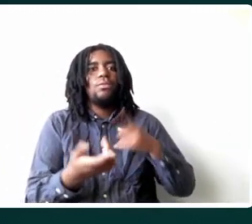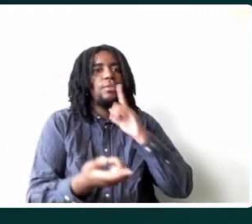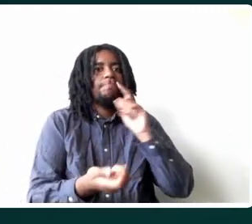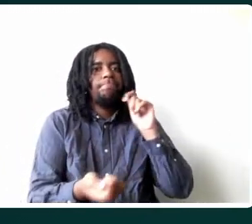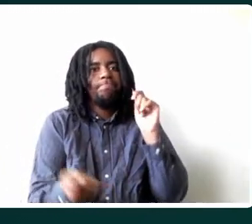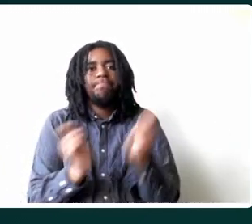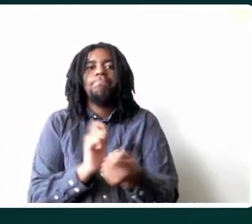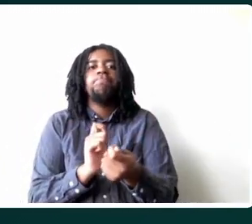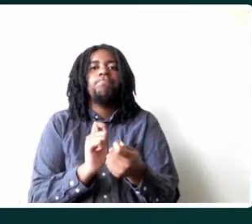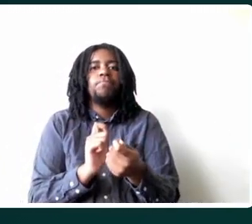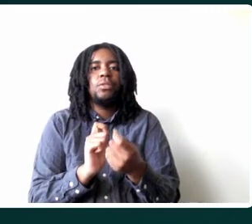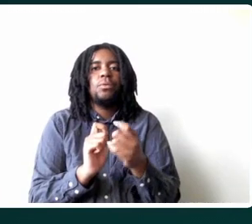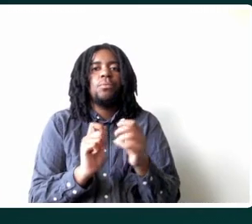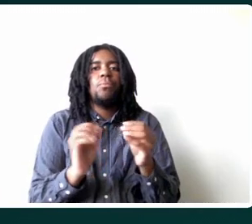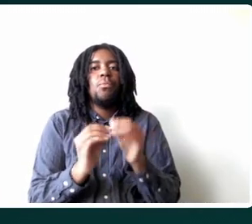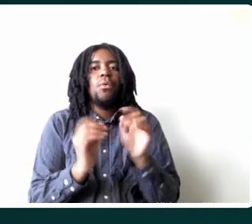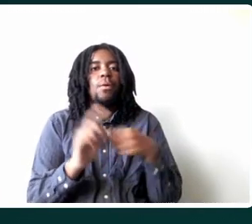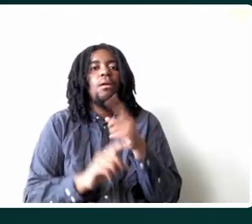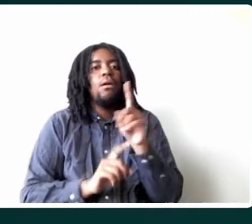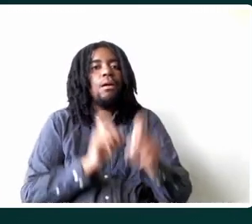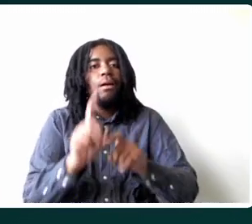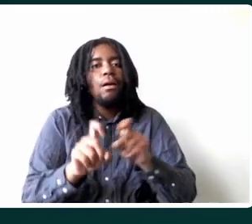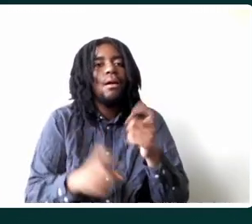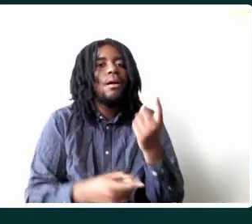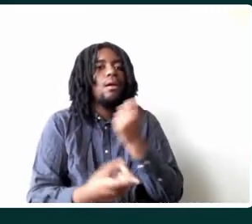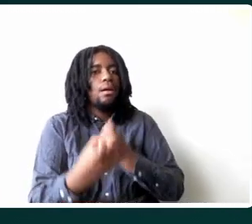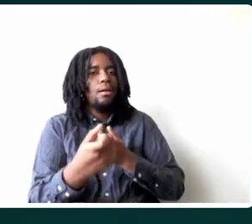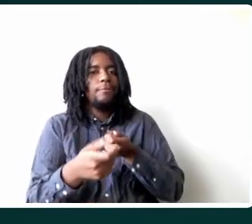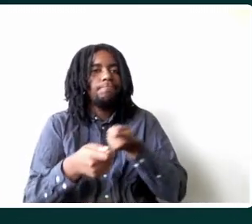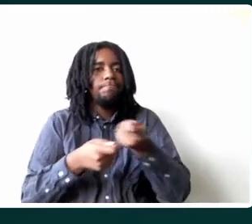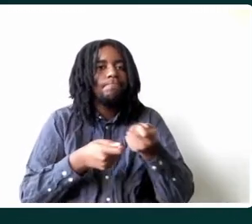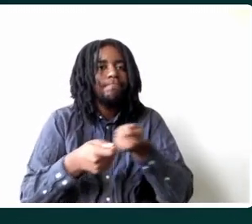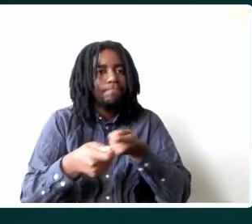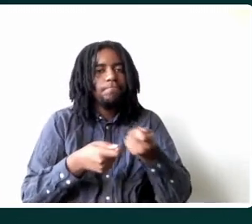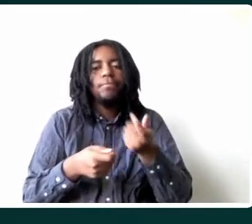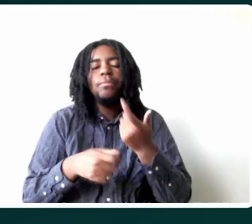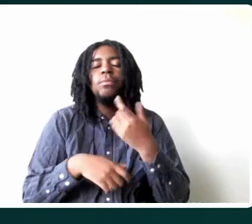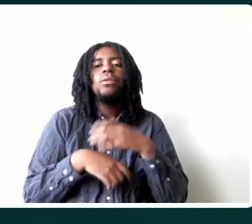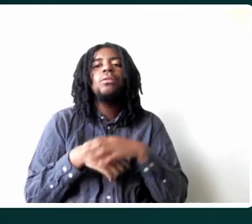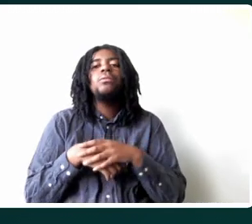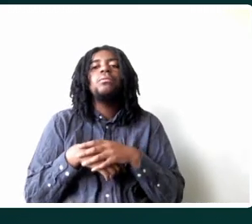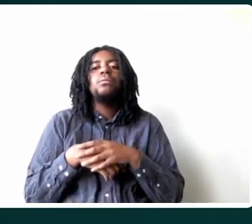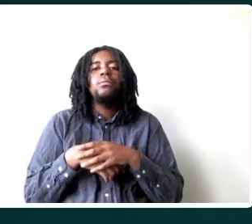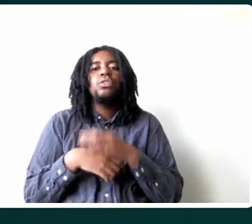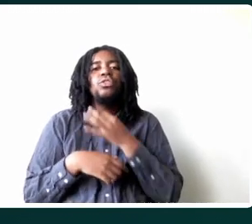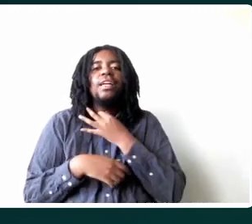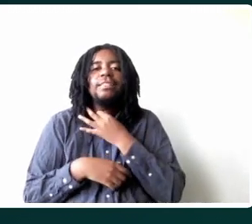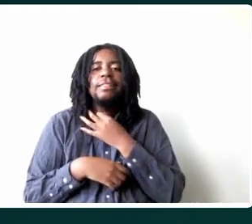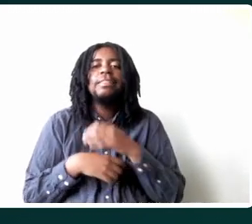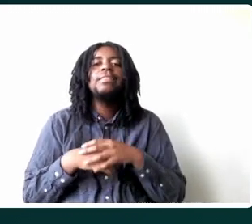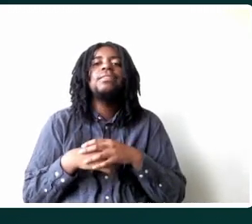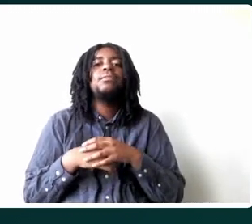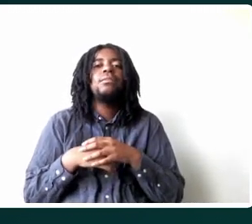questioning, to asking questions, curiosity, a sense of -- a sober sense that these are not